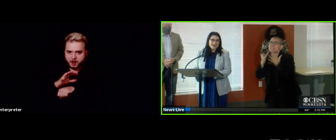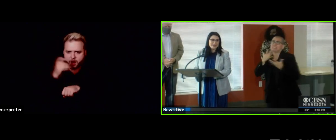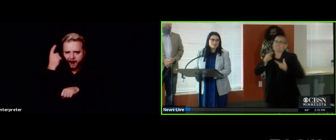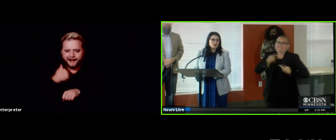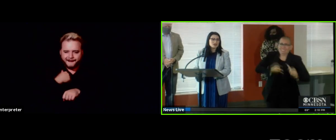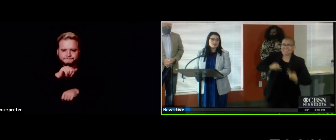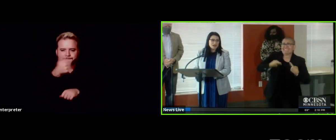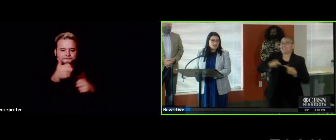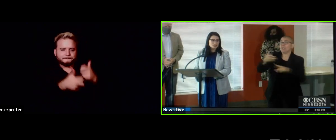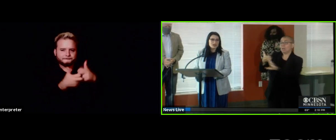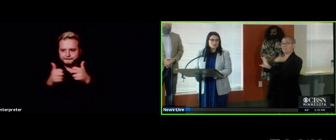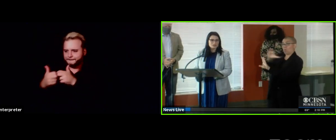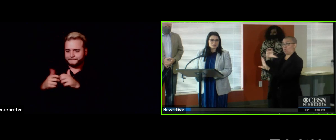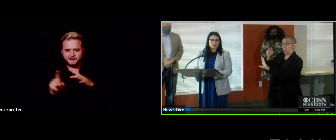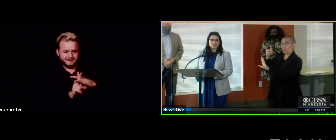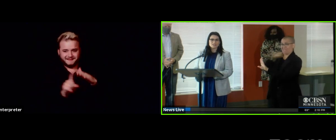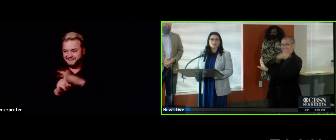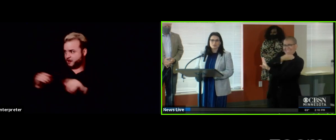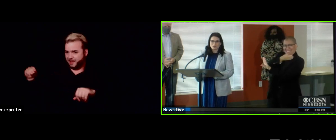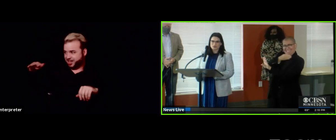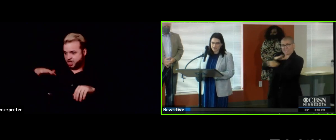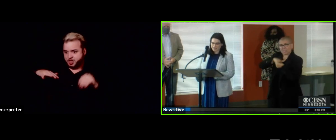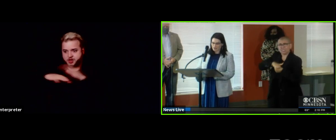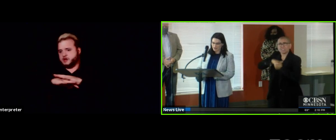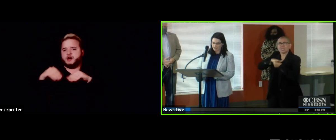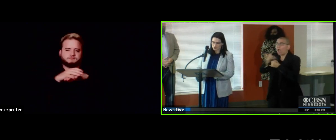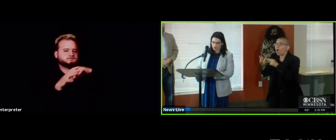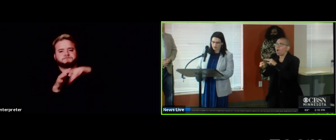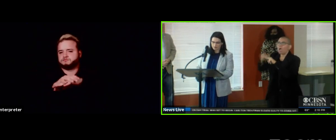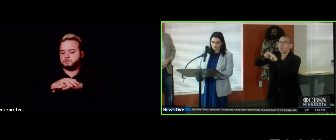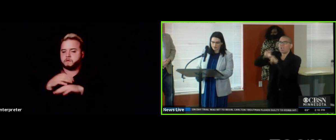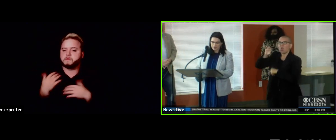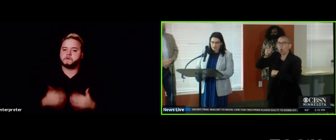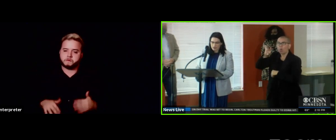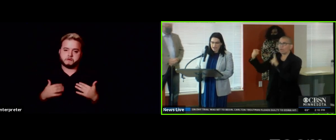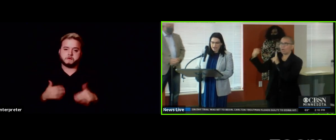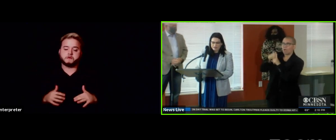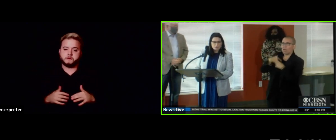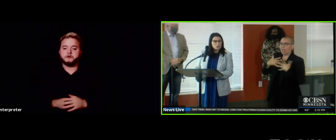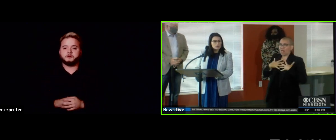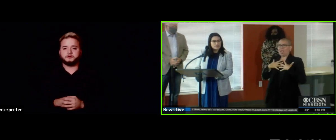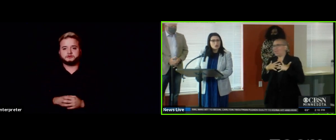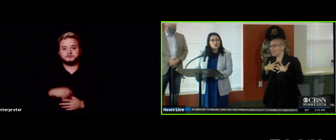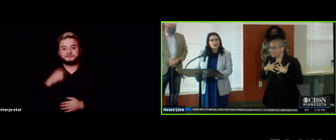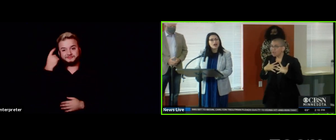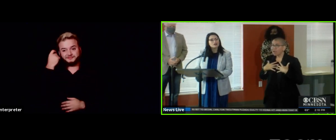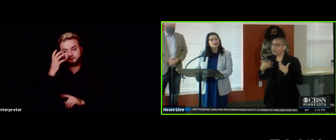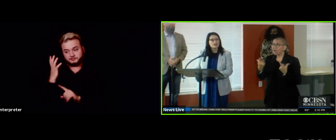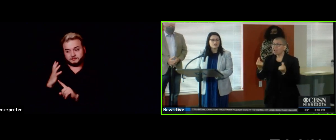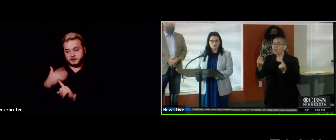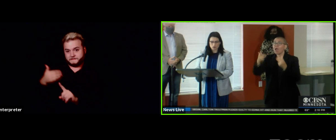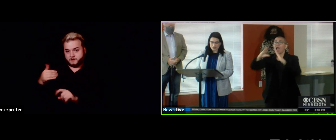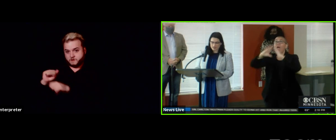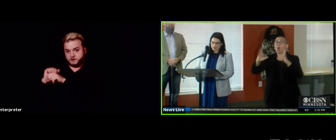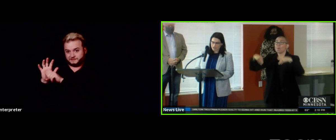had a very fragile housing market before the pandemic as well. We have more than 140,000